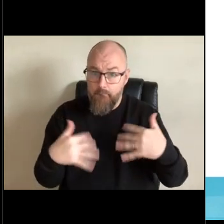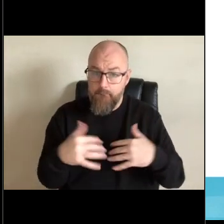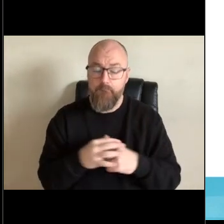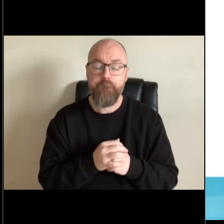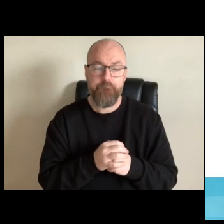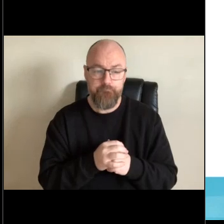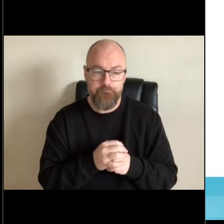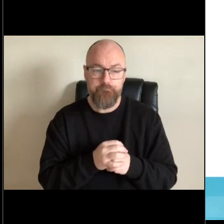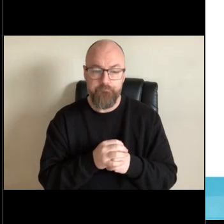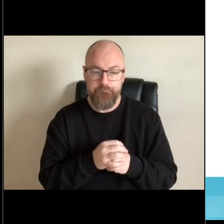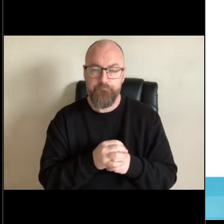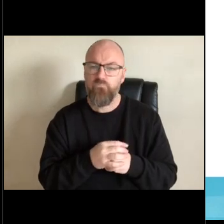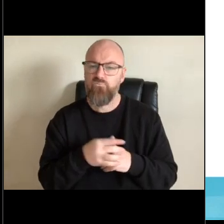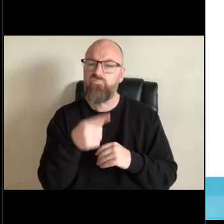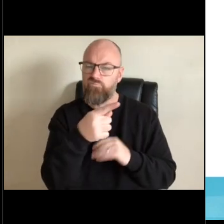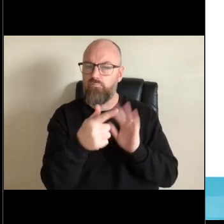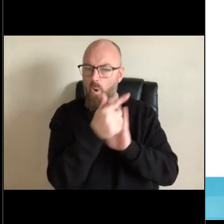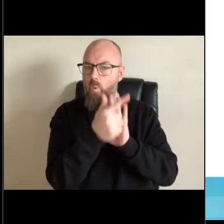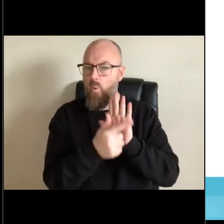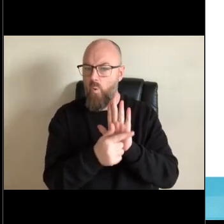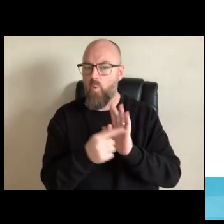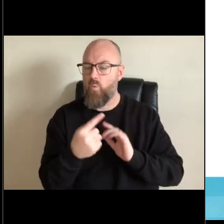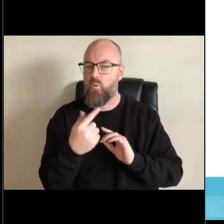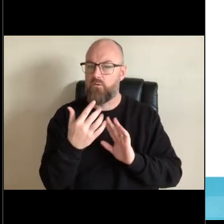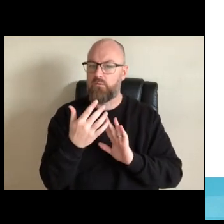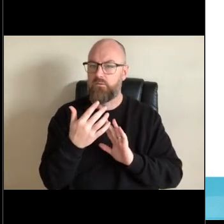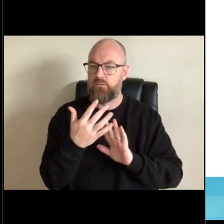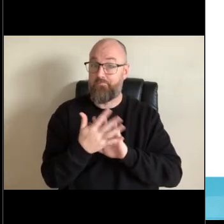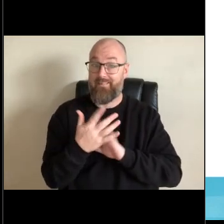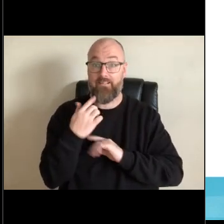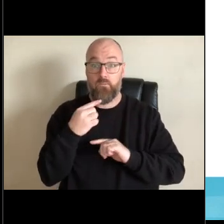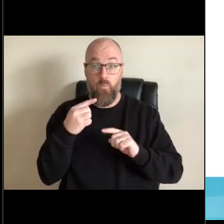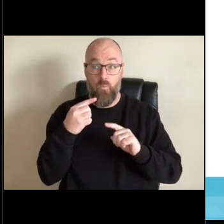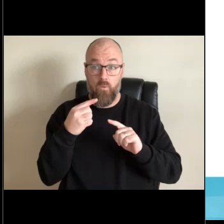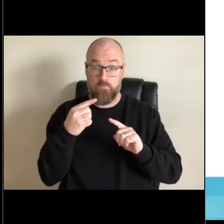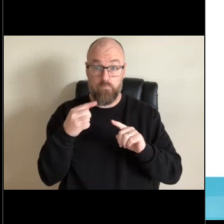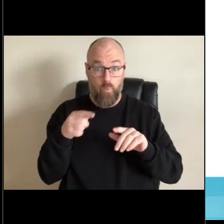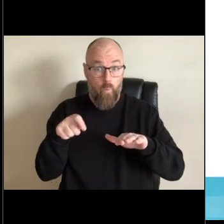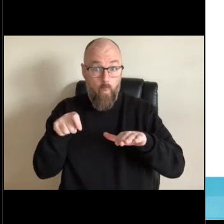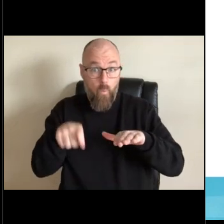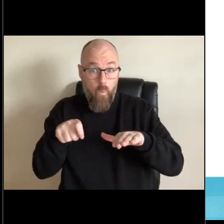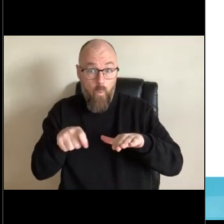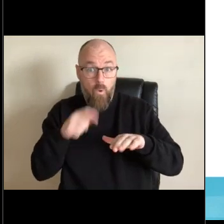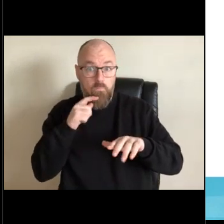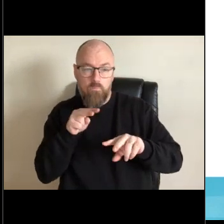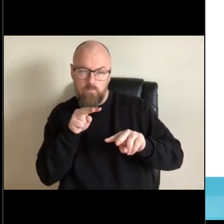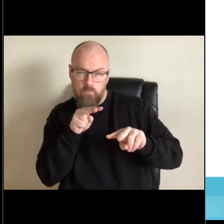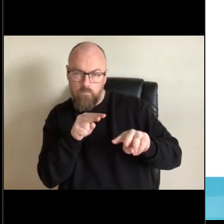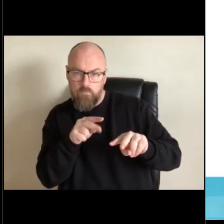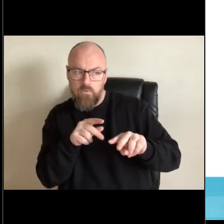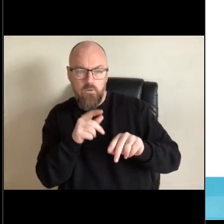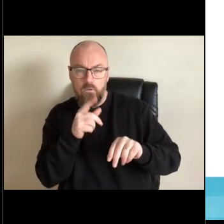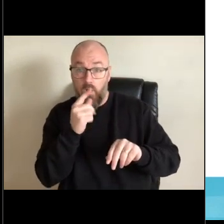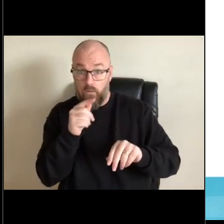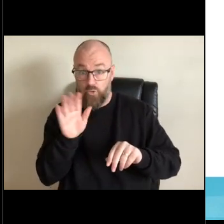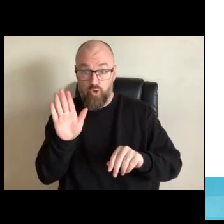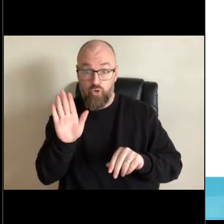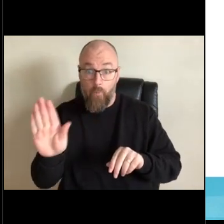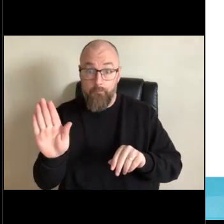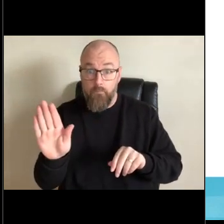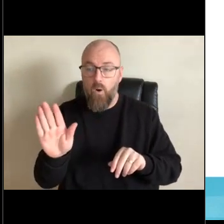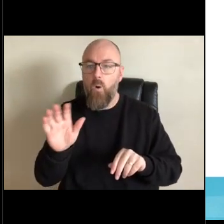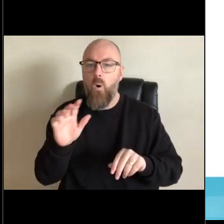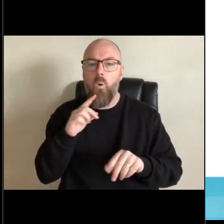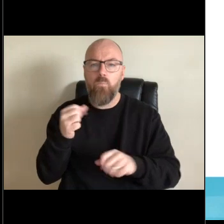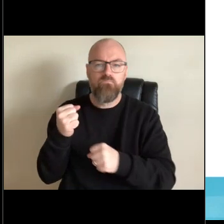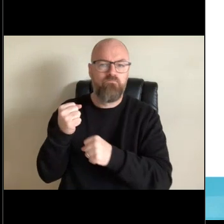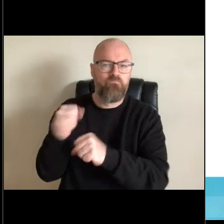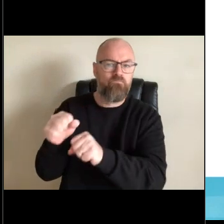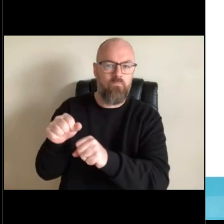of the Act allow the court to um stop a person or prevent a person from starting a case if on